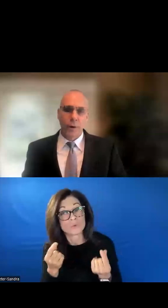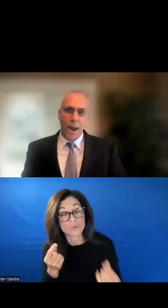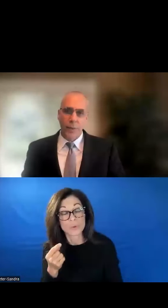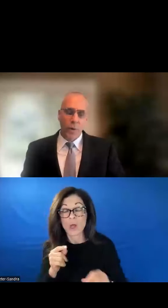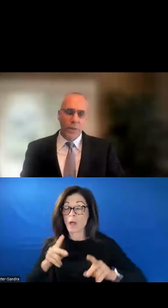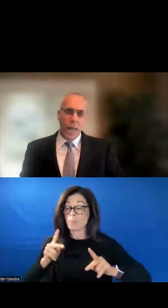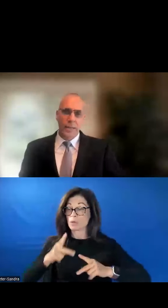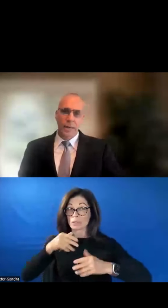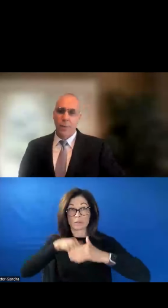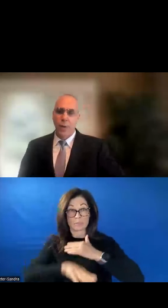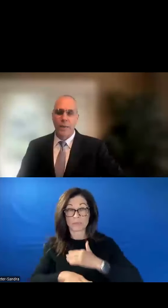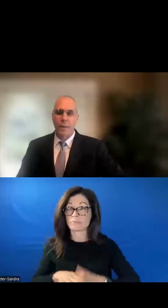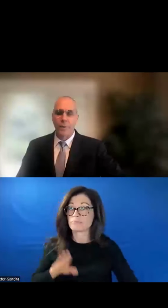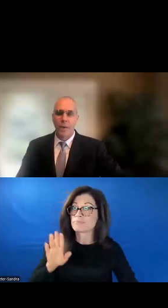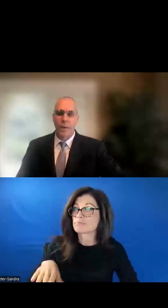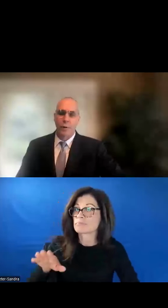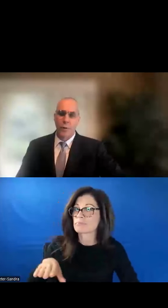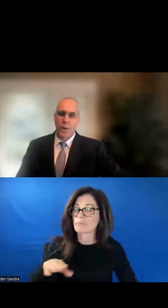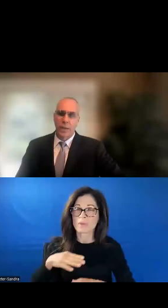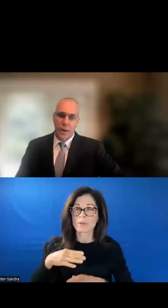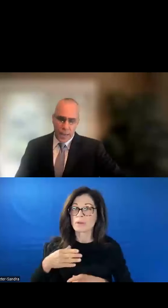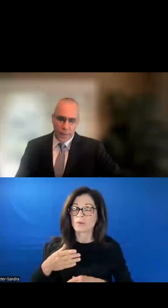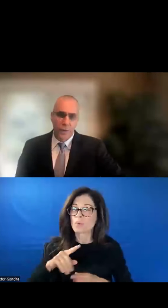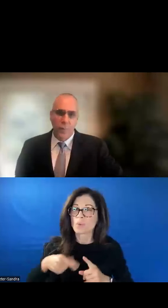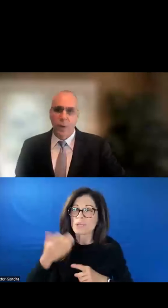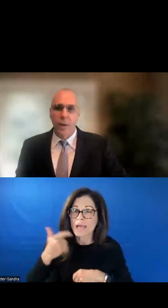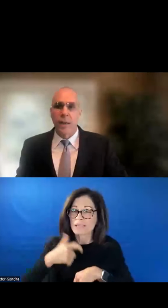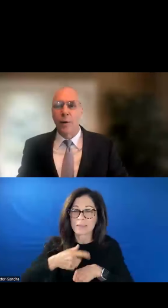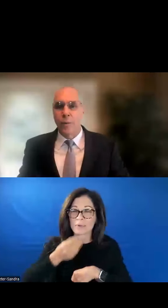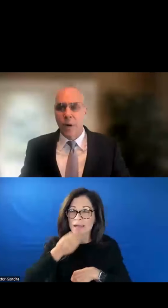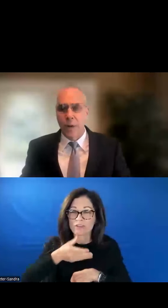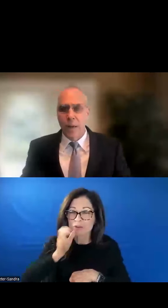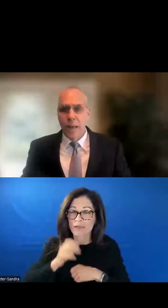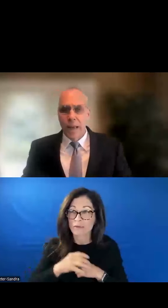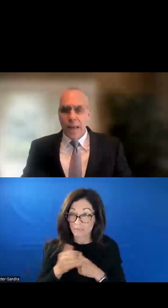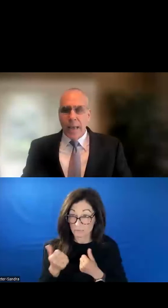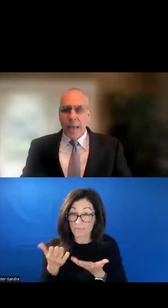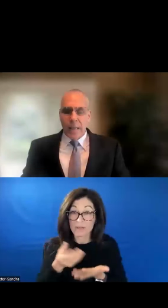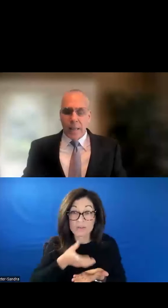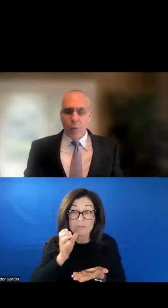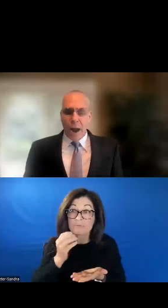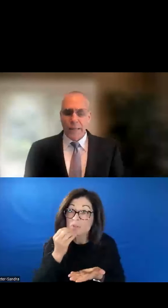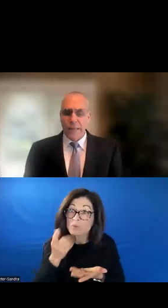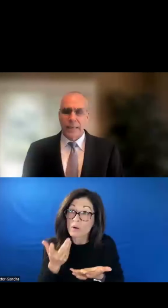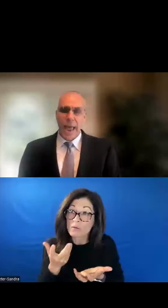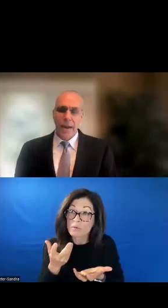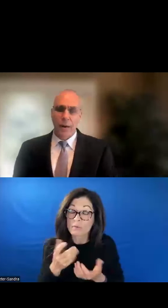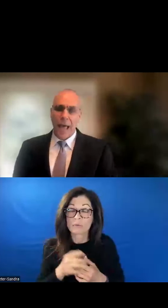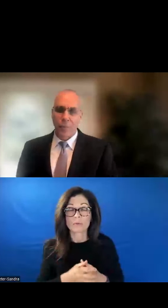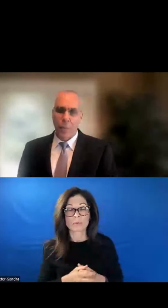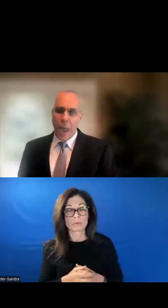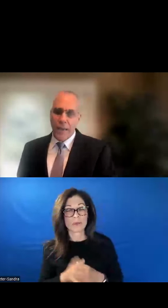IN THEY ARE ASKED WHEN IS THE LAST TIME YOU HAD SOMETHING TO EAT OR DRINK, CAN I GET YOU SOMETHING? THE CRISIS IS HANDLED AT THE